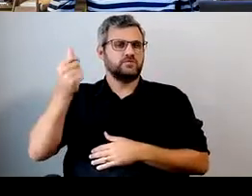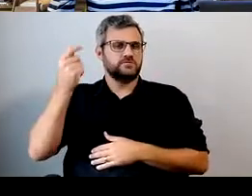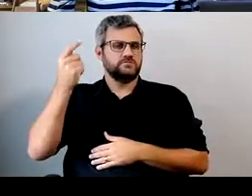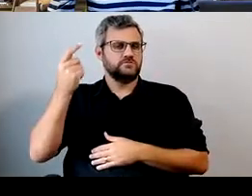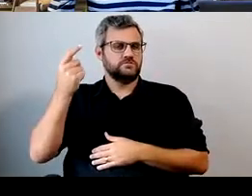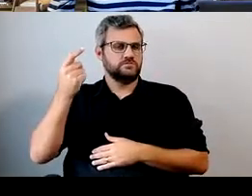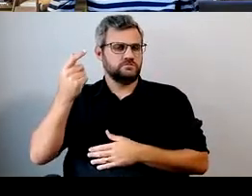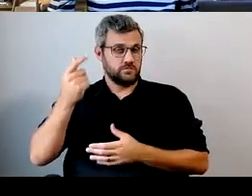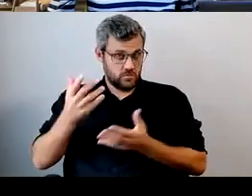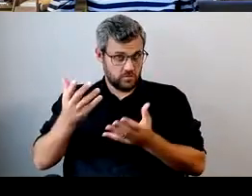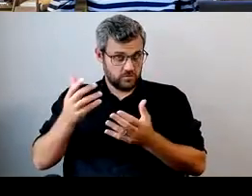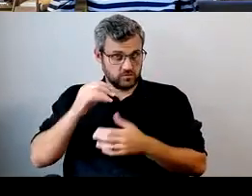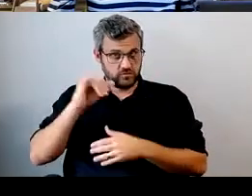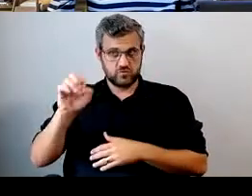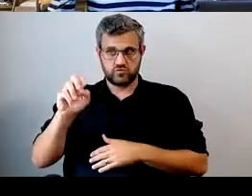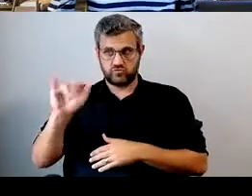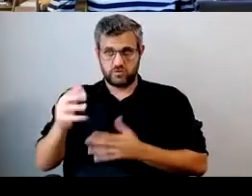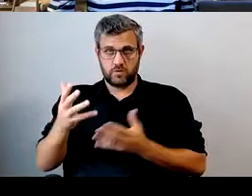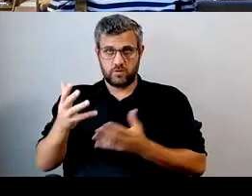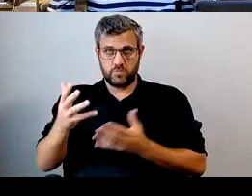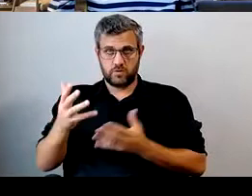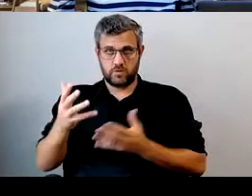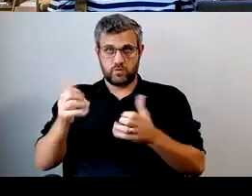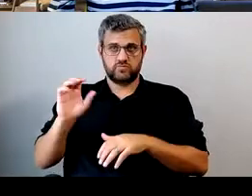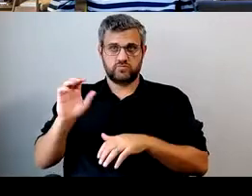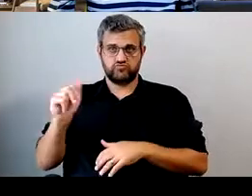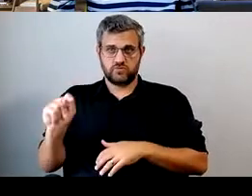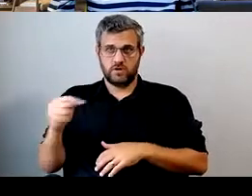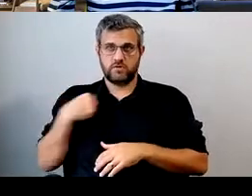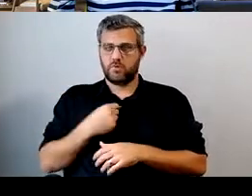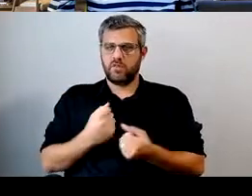So if you want put it in the chat or anything, we'd love to try to answer your question.